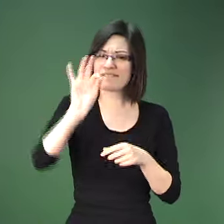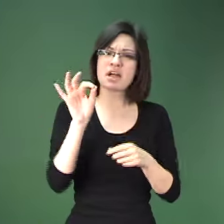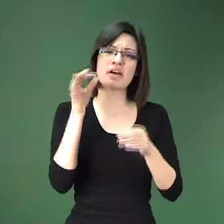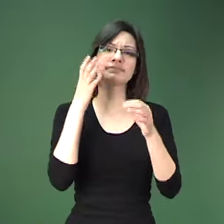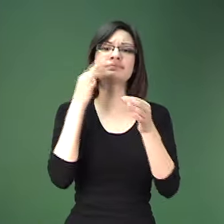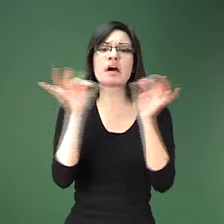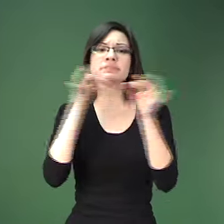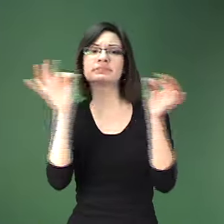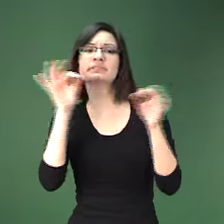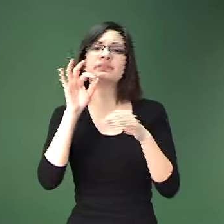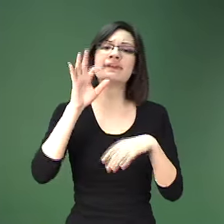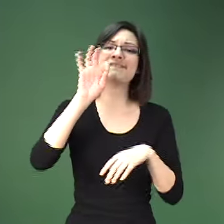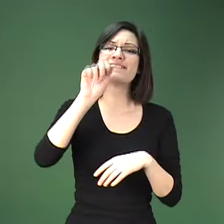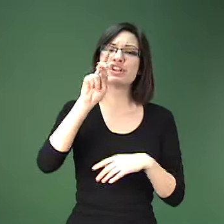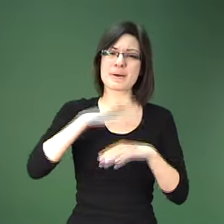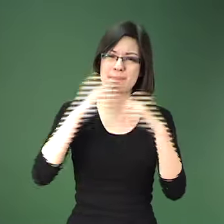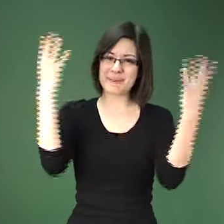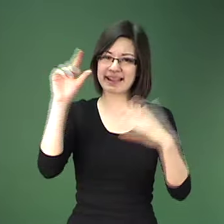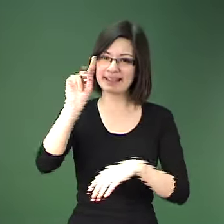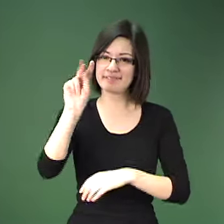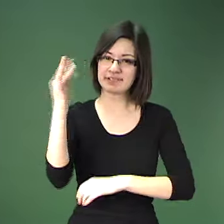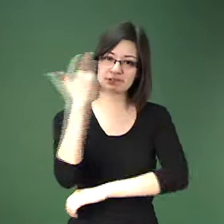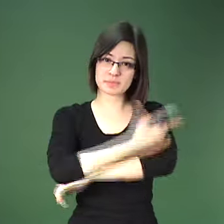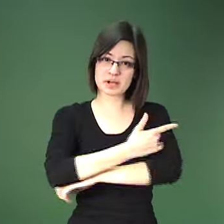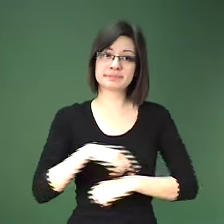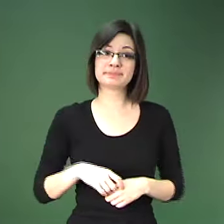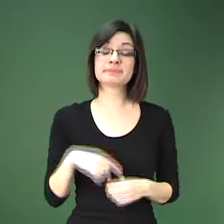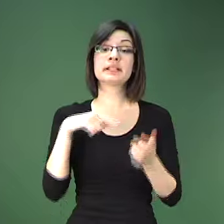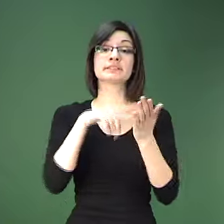It is so hard to find the captioning feature on so many TVs today.